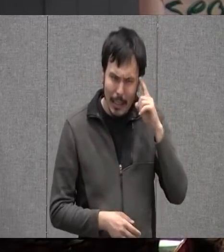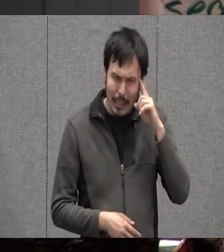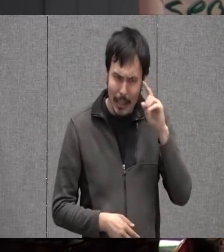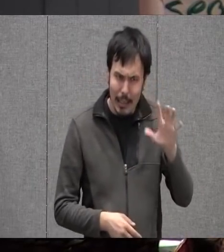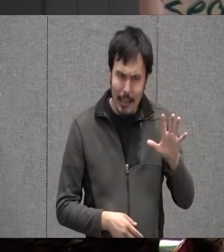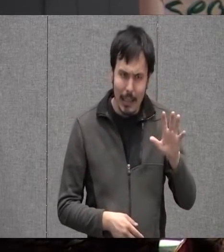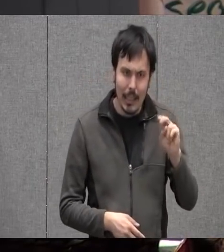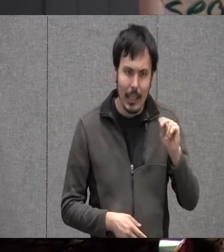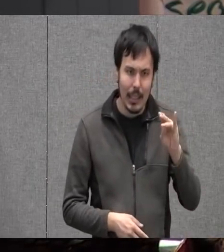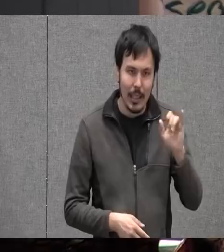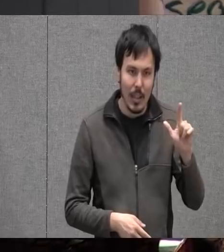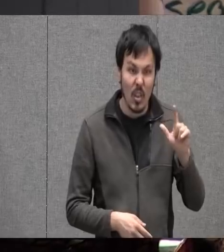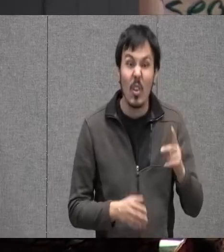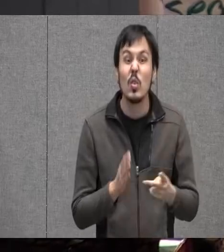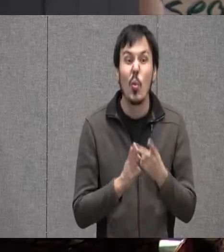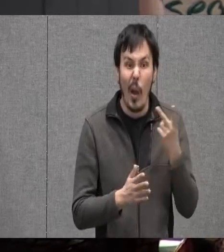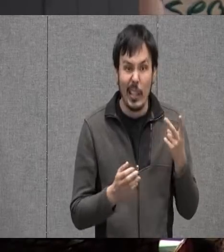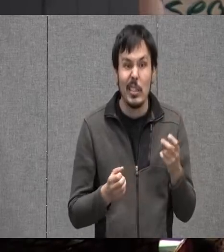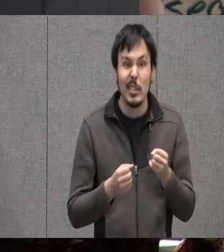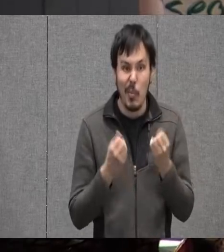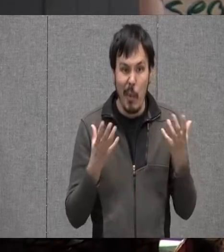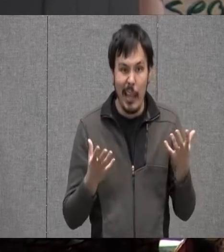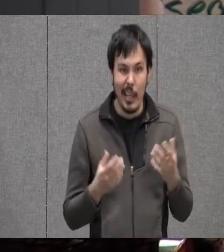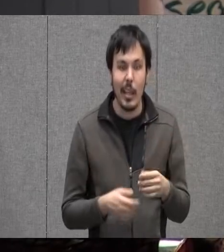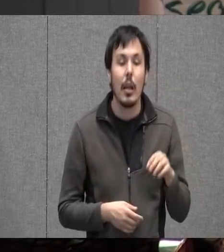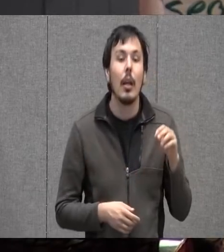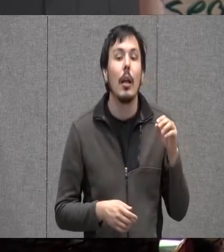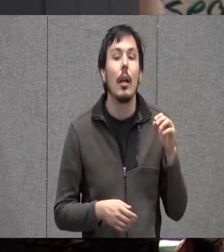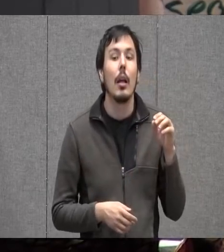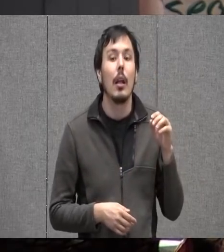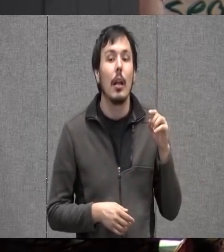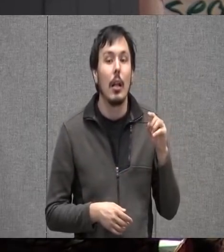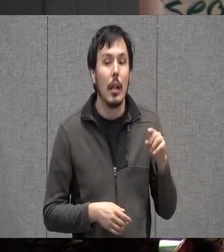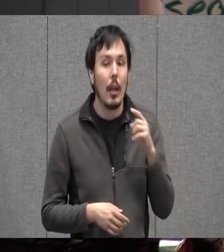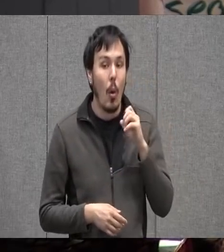Twice as many, 20 nickels, or 100 pennies.